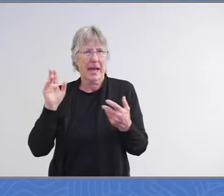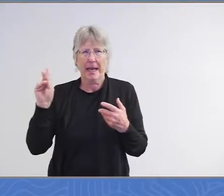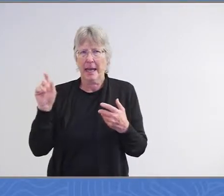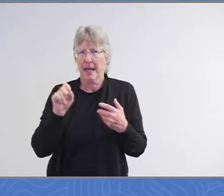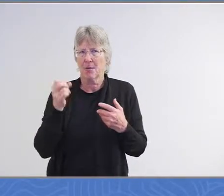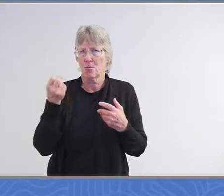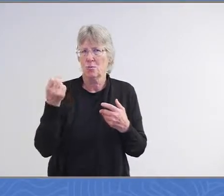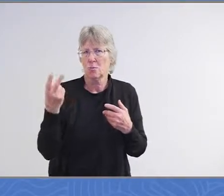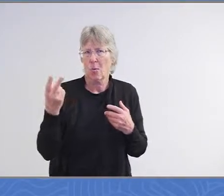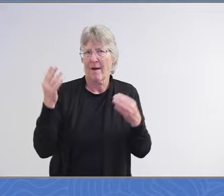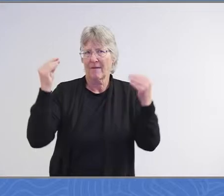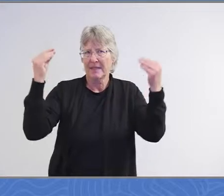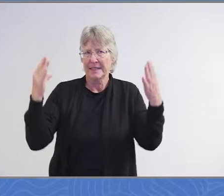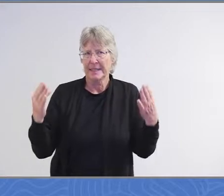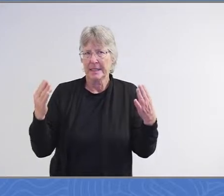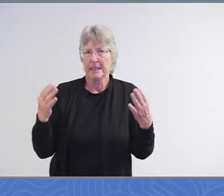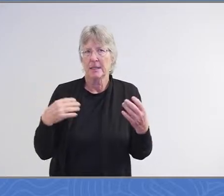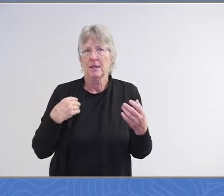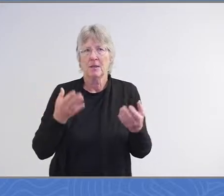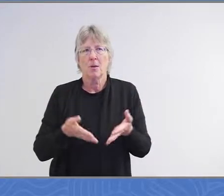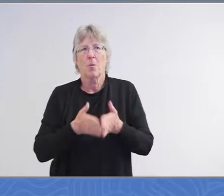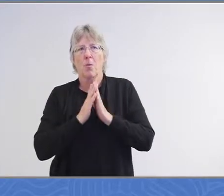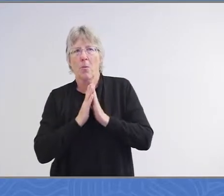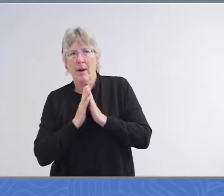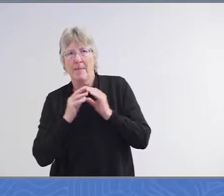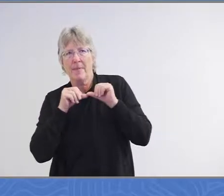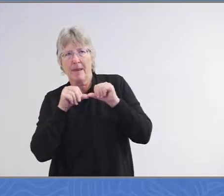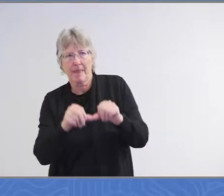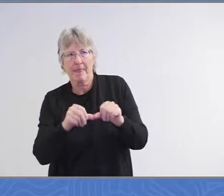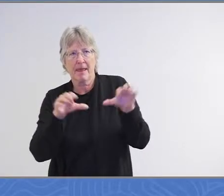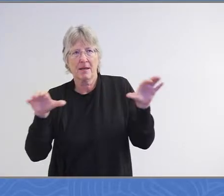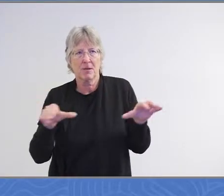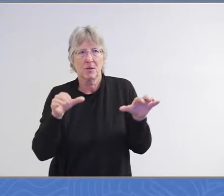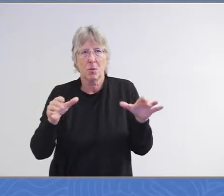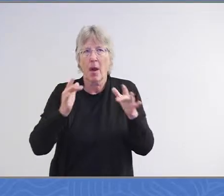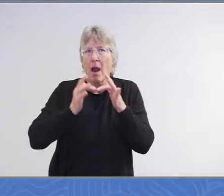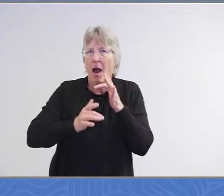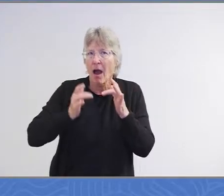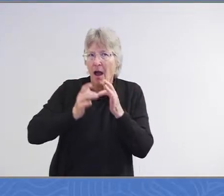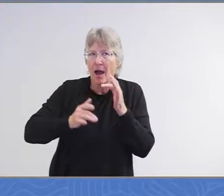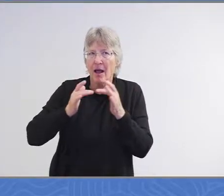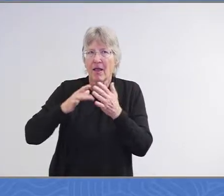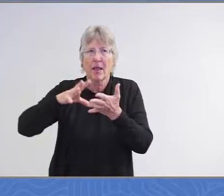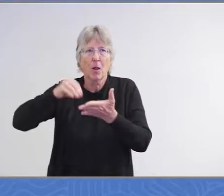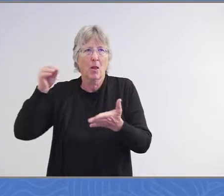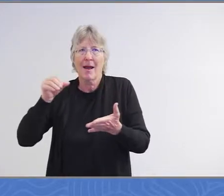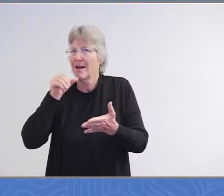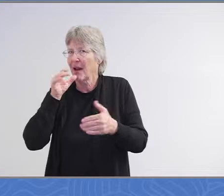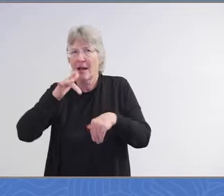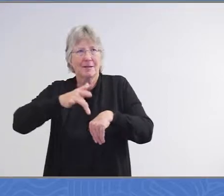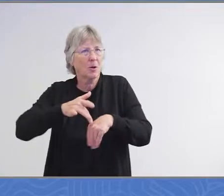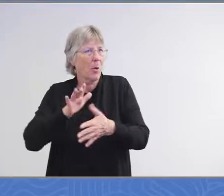are being requested to continue doing in online learning and not go to the school as much as possible